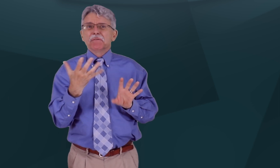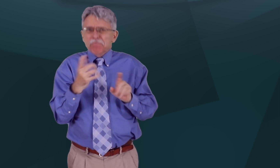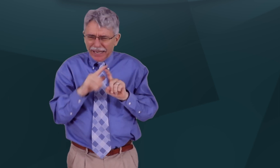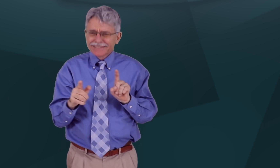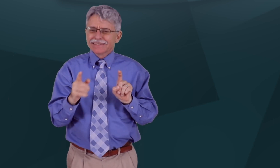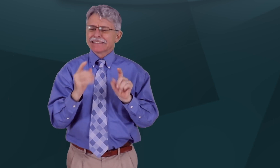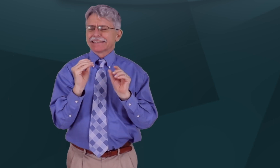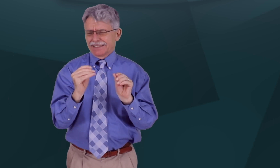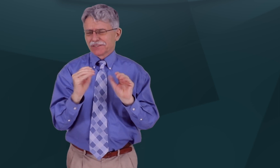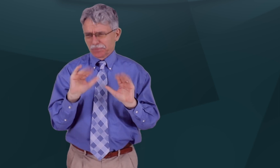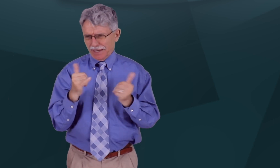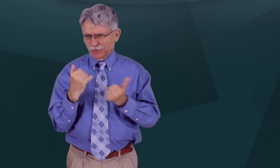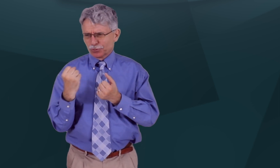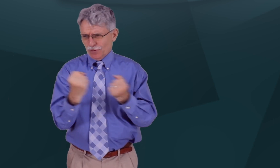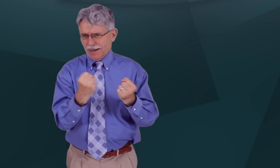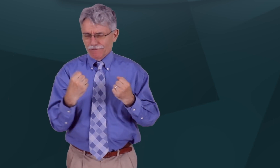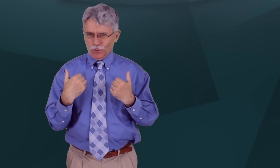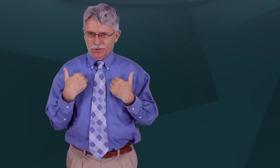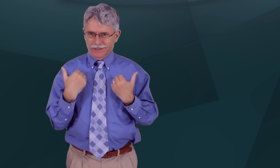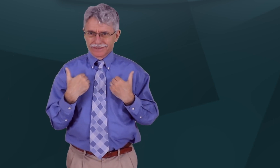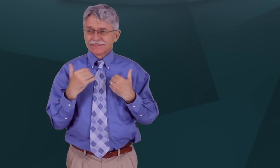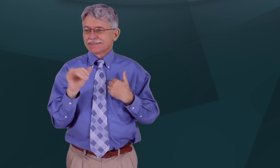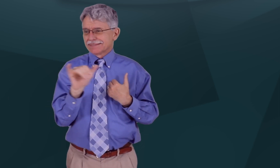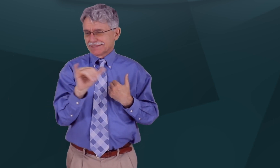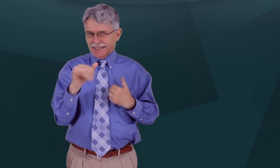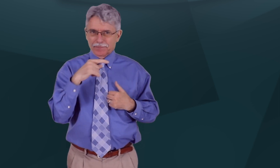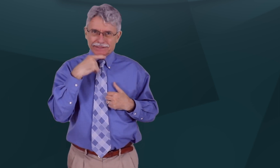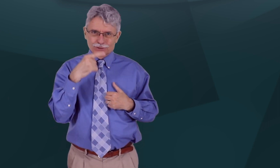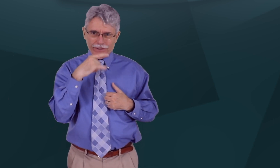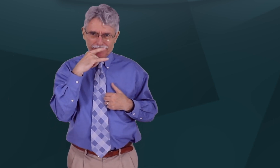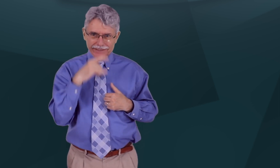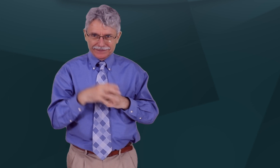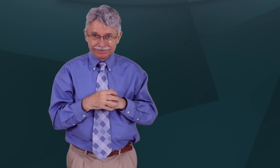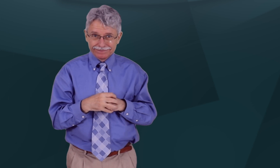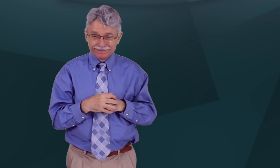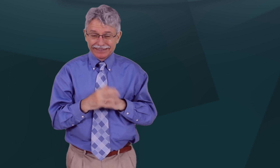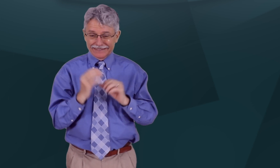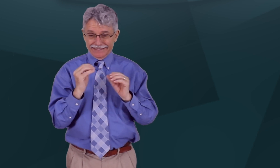Ow! But you've got to teach them how to drive when they're young, just like with hearing kids.